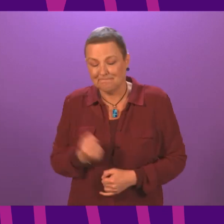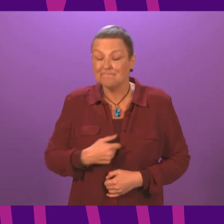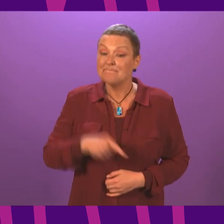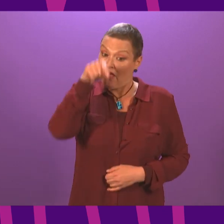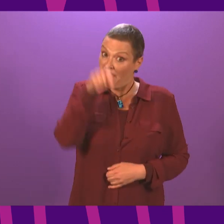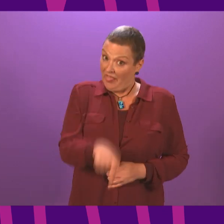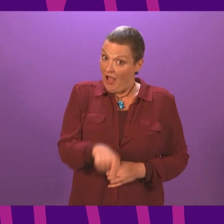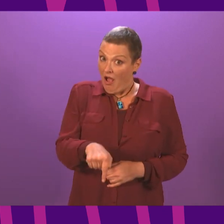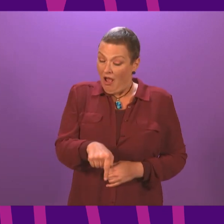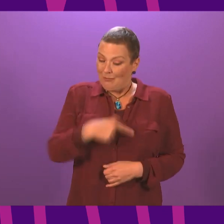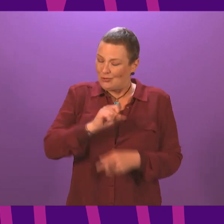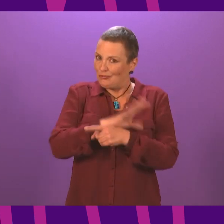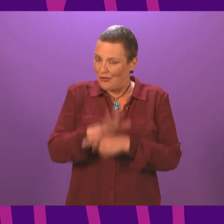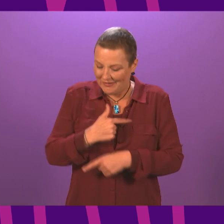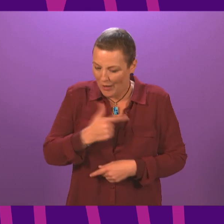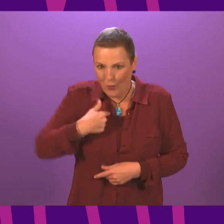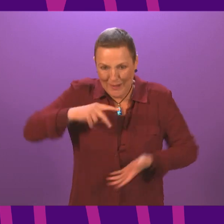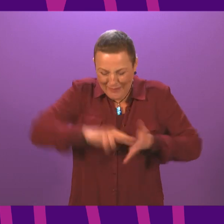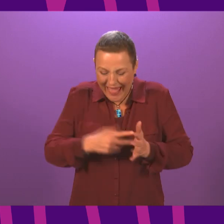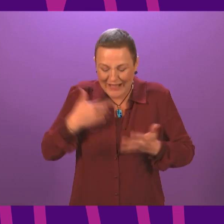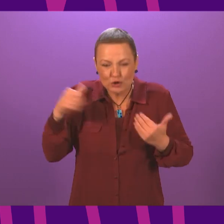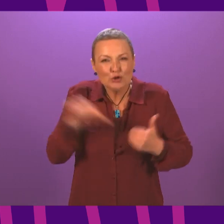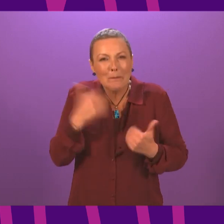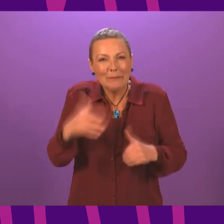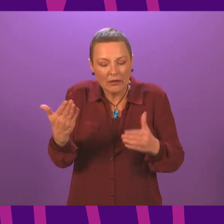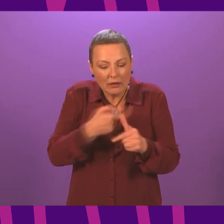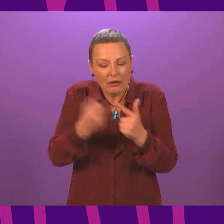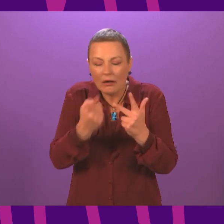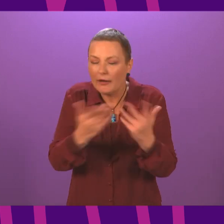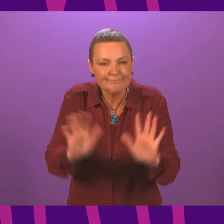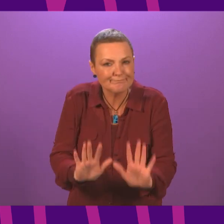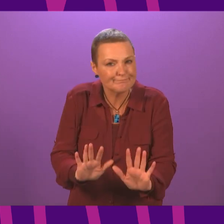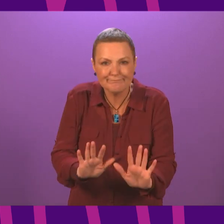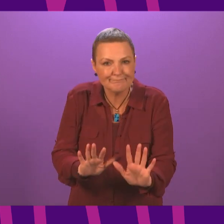in our programme, it has not stopped and will not stop the work that we are doing. Members will have